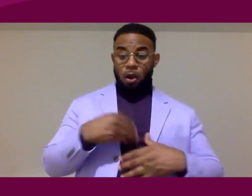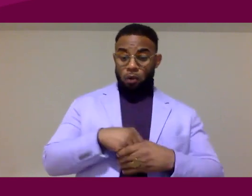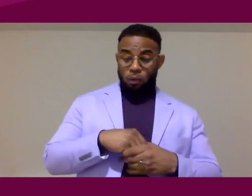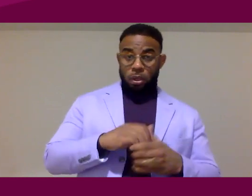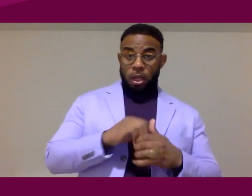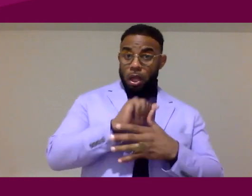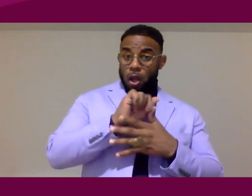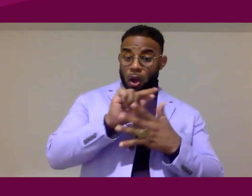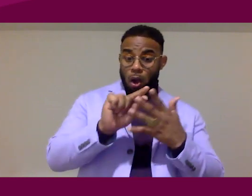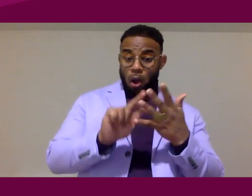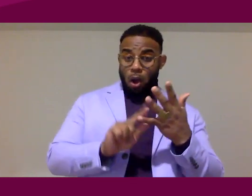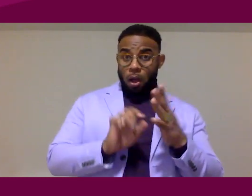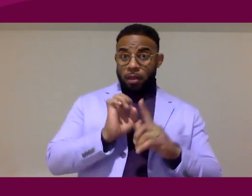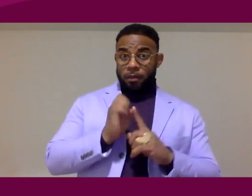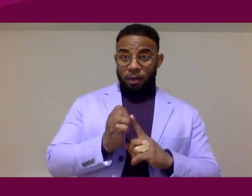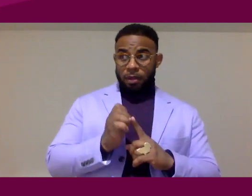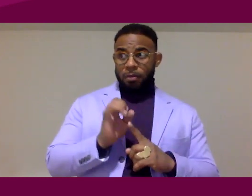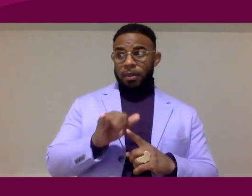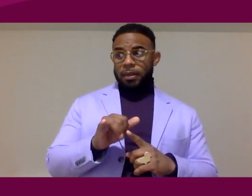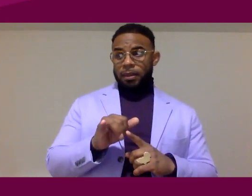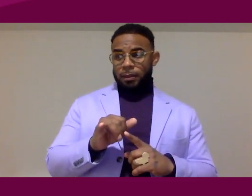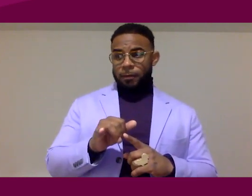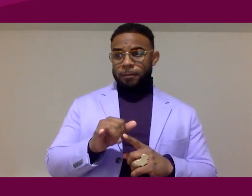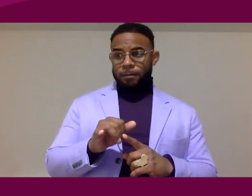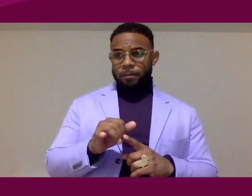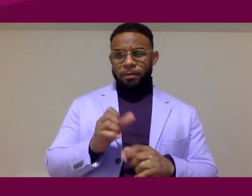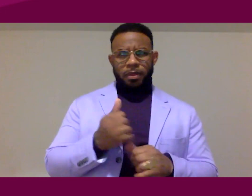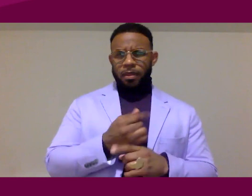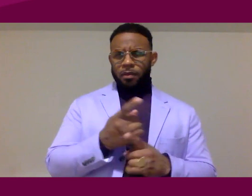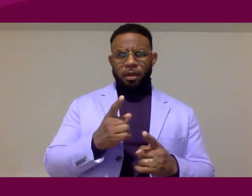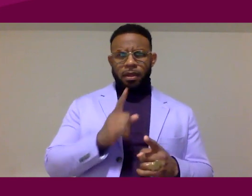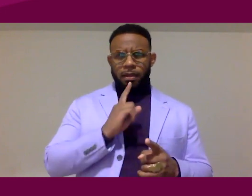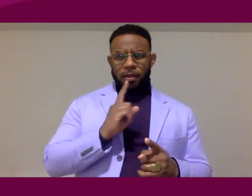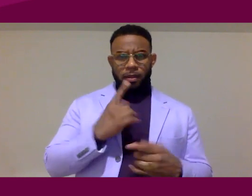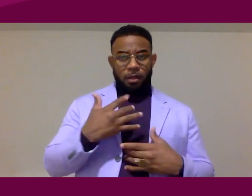in all the environments that everyone else is included in. Ashley Inkumsah: Absolutely.